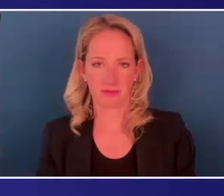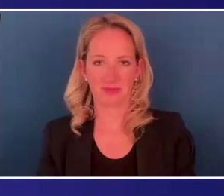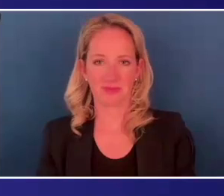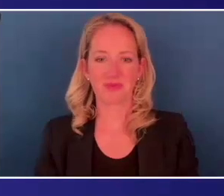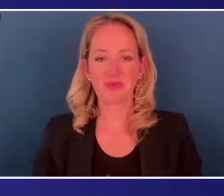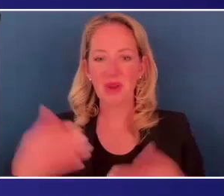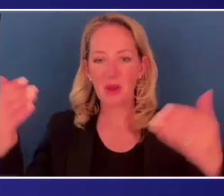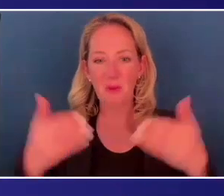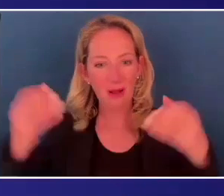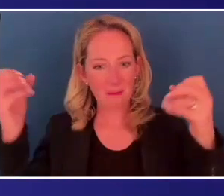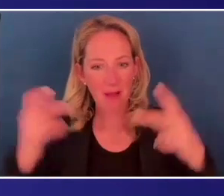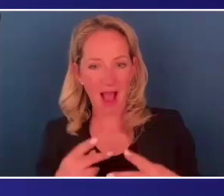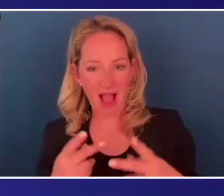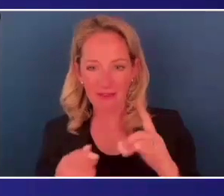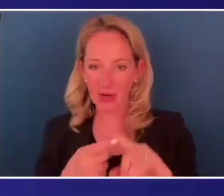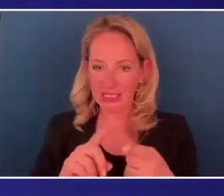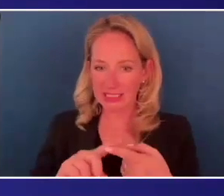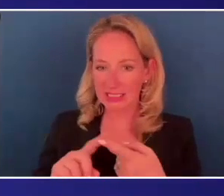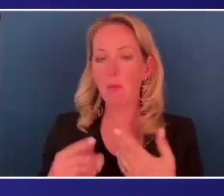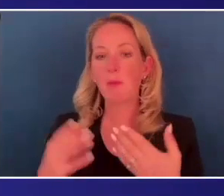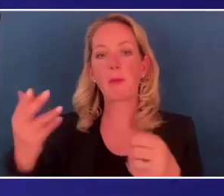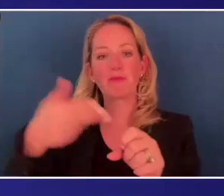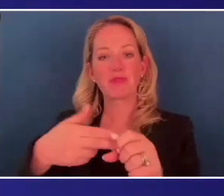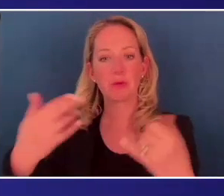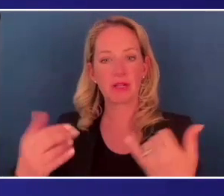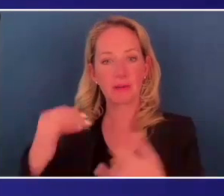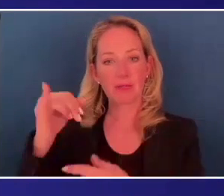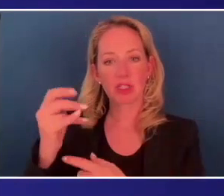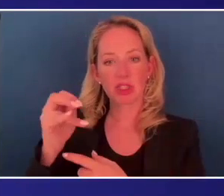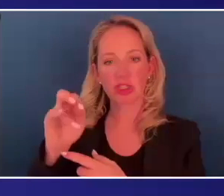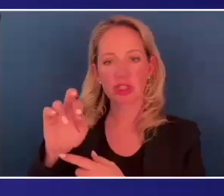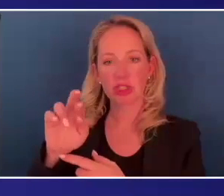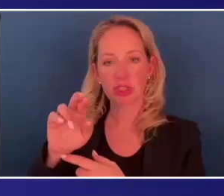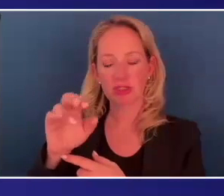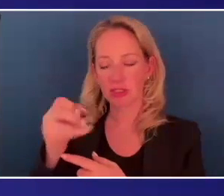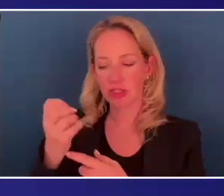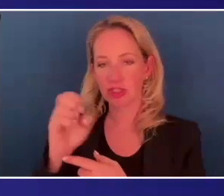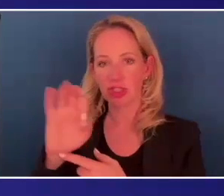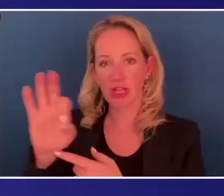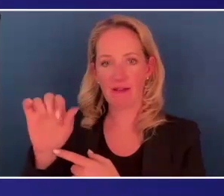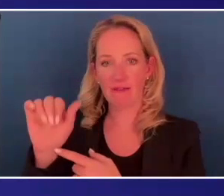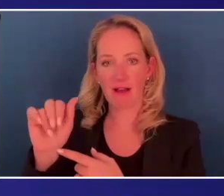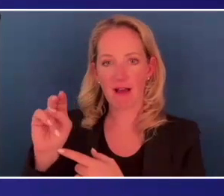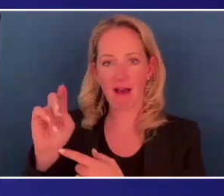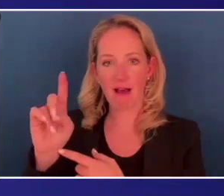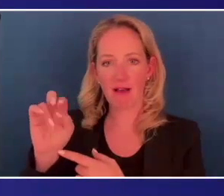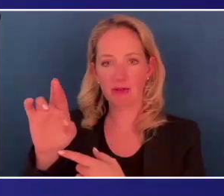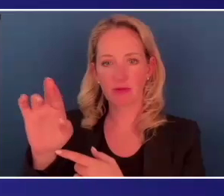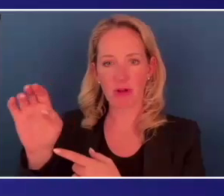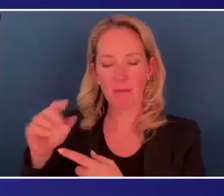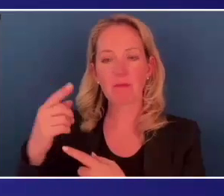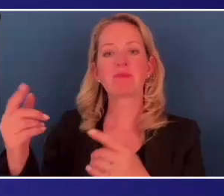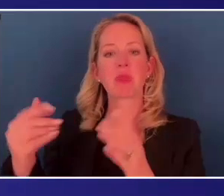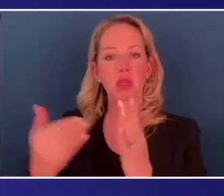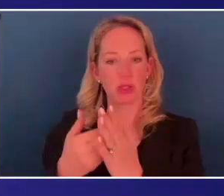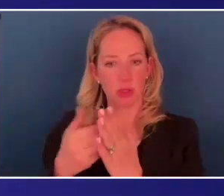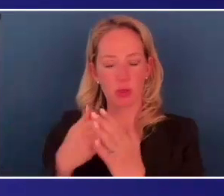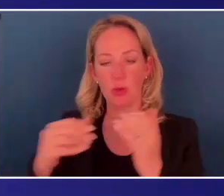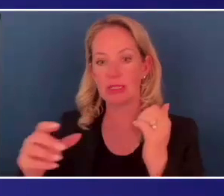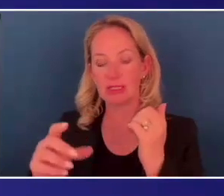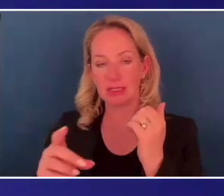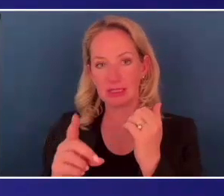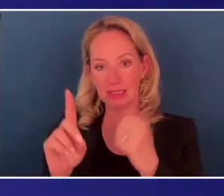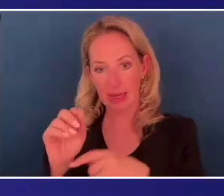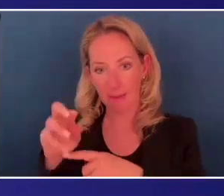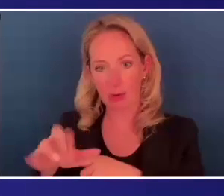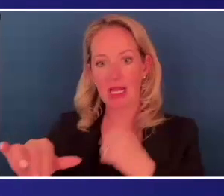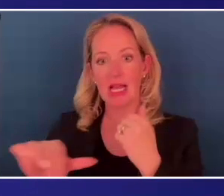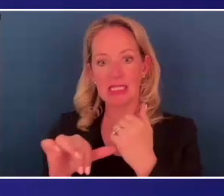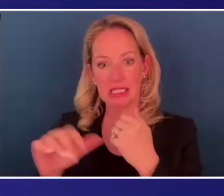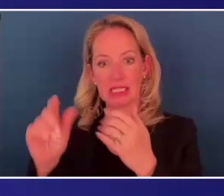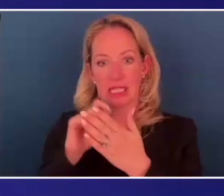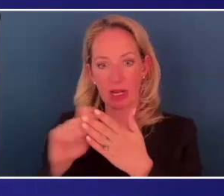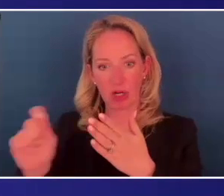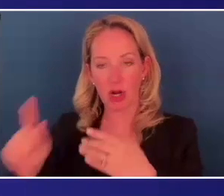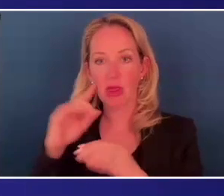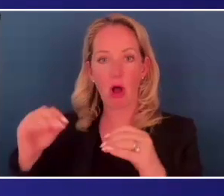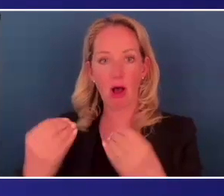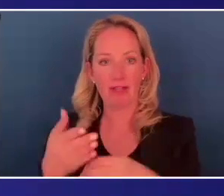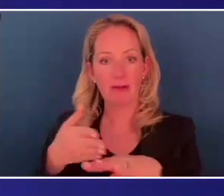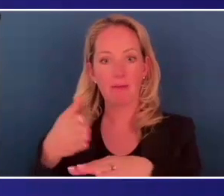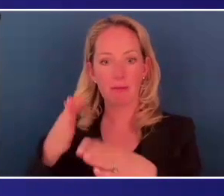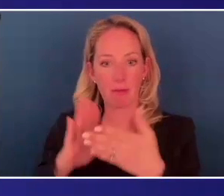Welcome back, friends. Joining us at the table now is Jeff Andre. He is the new Deputy Assistant Secretary for Policy Planning and Innovation in the Office of Postsecondary Education.